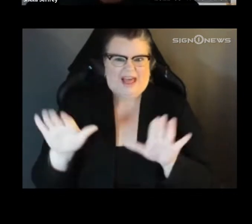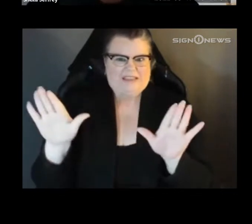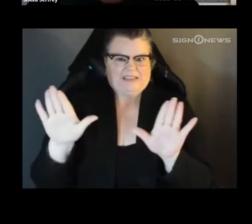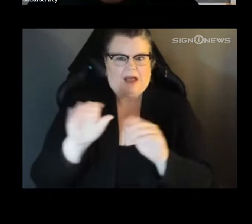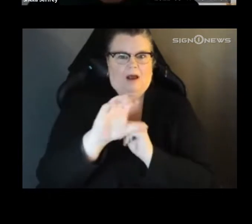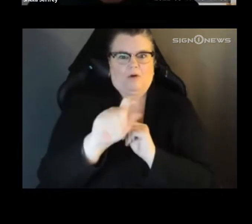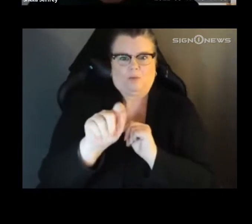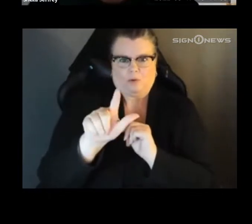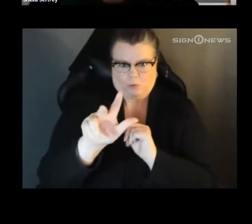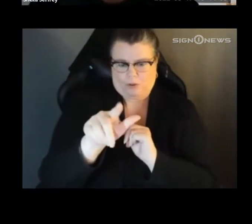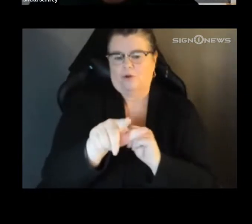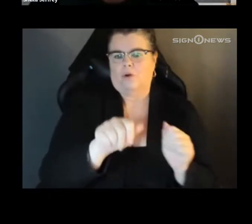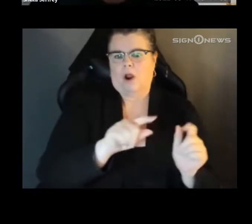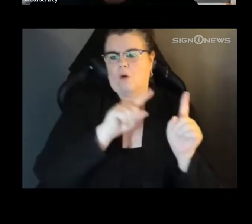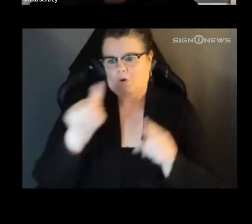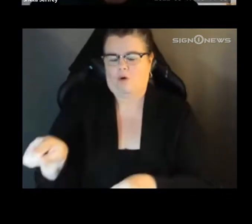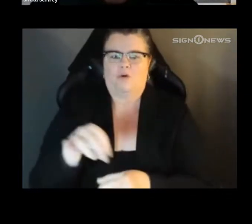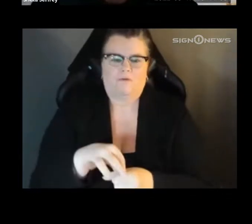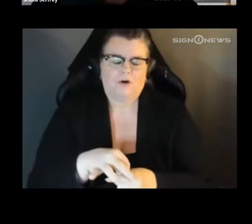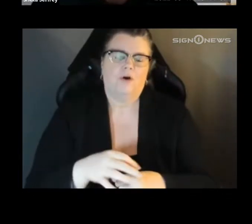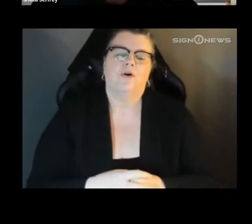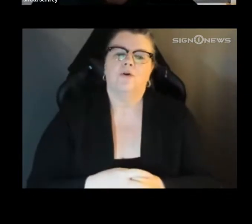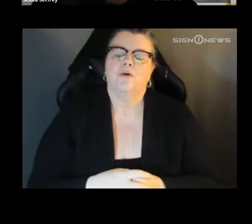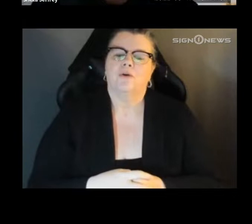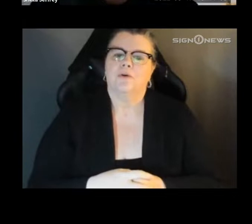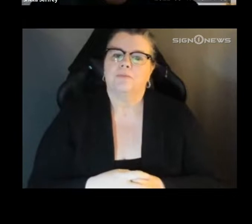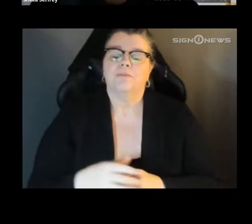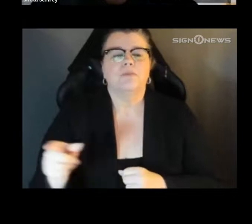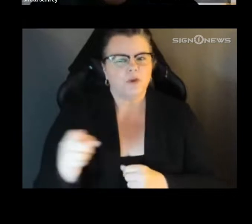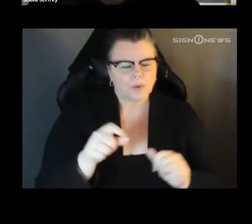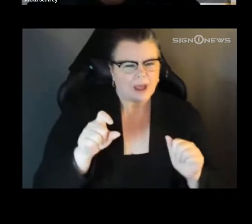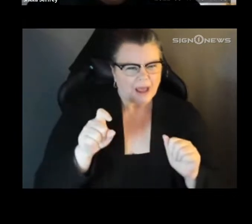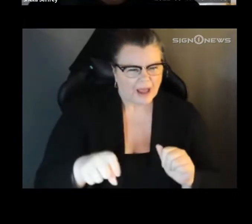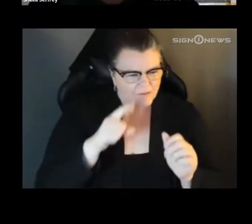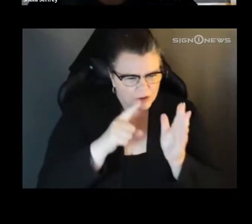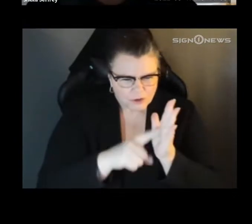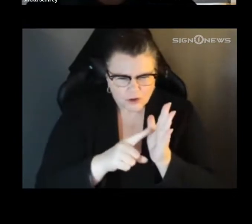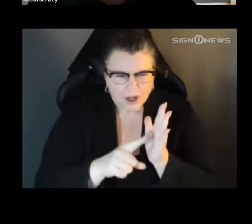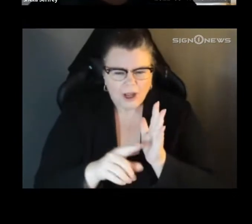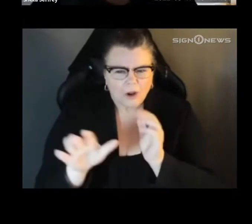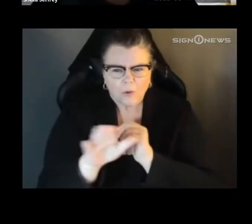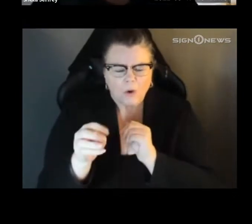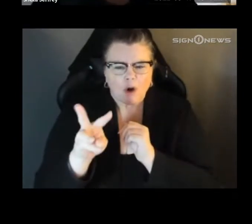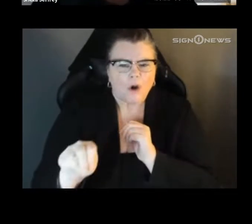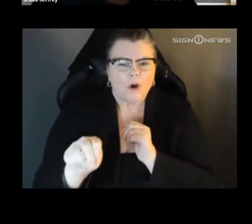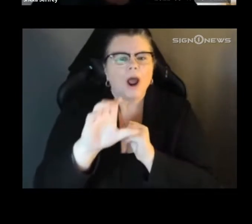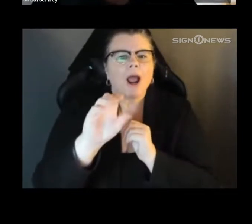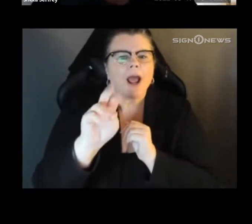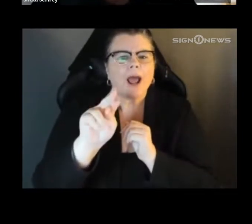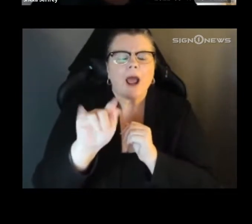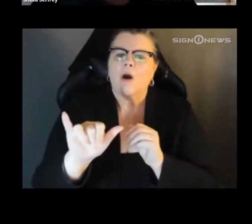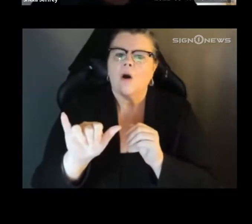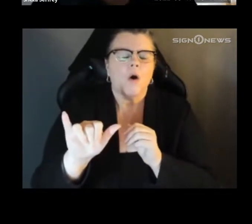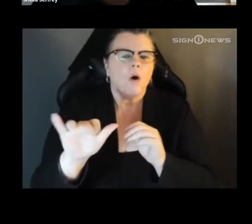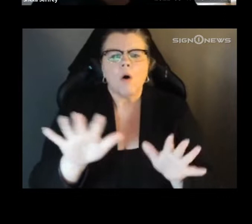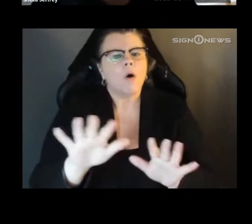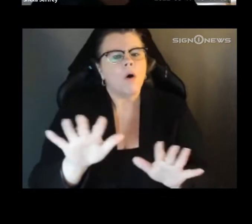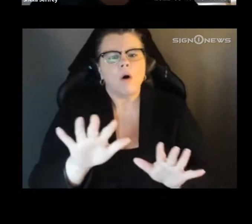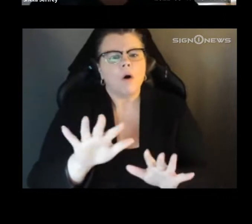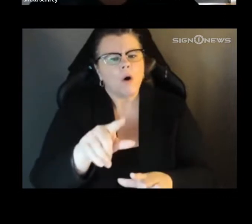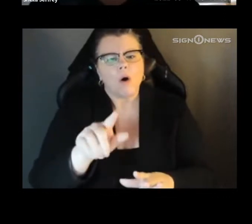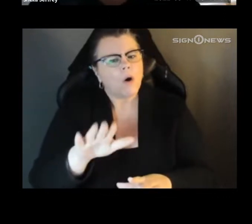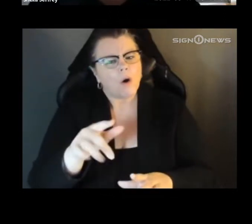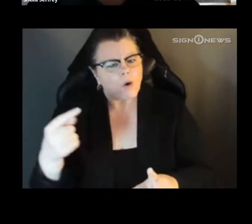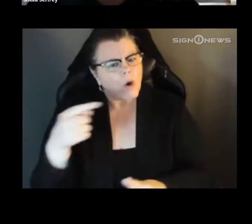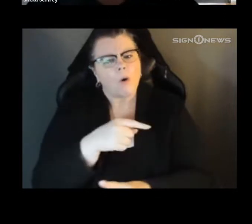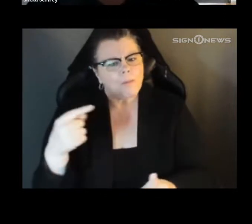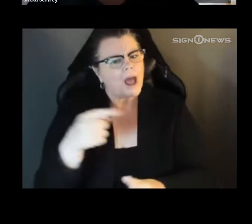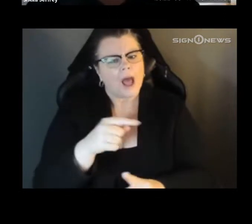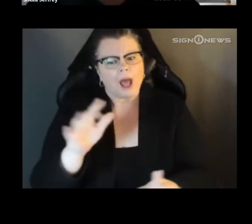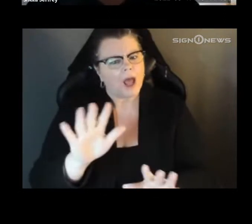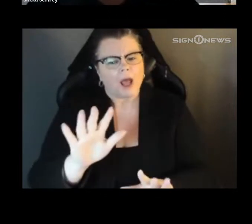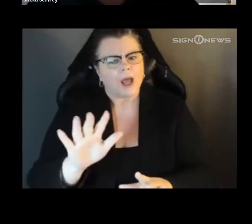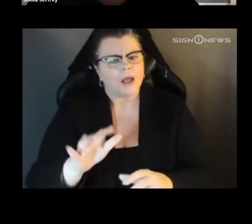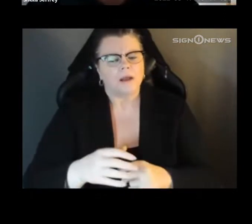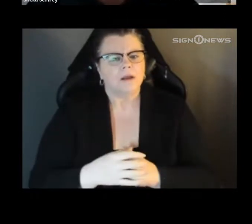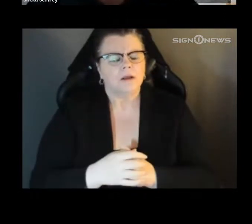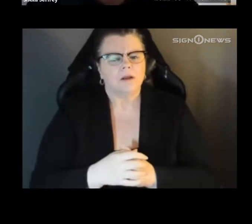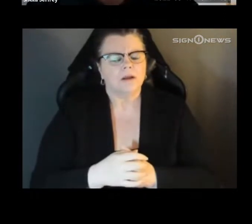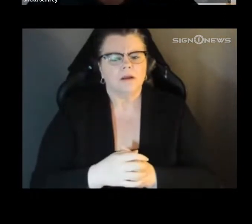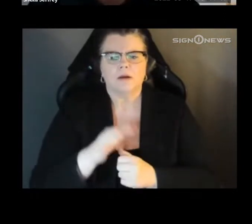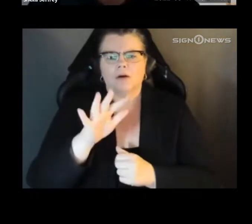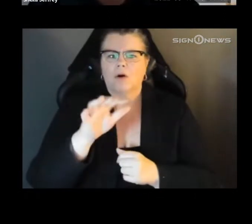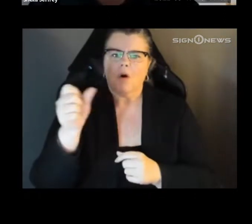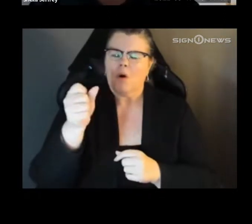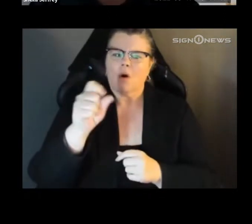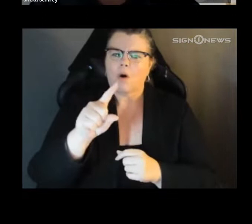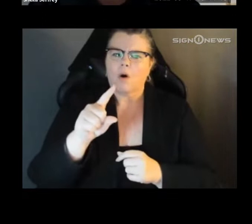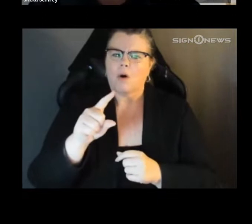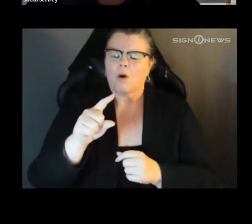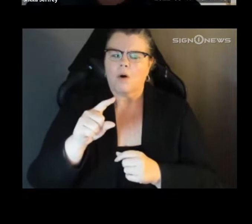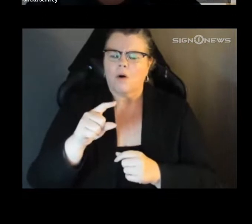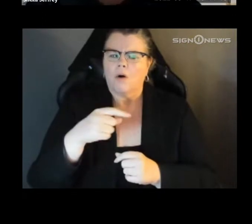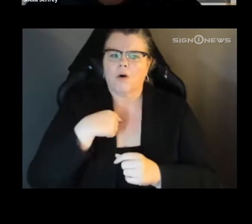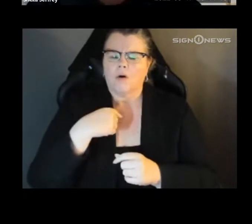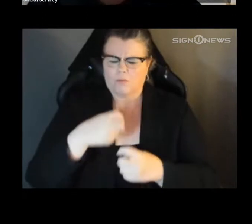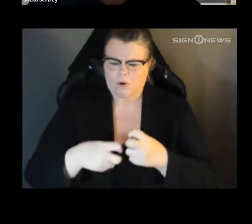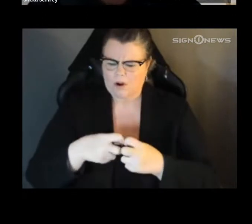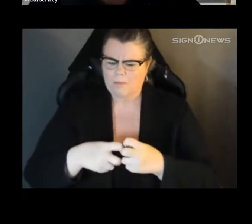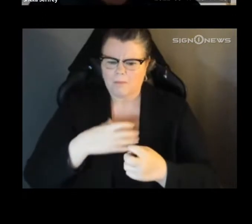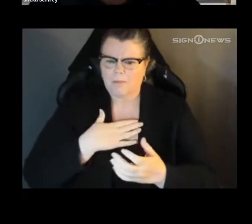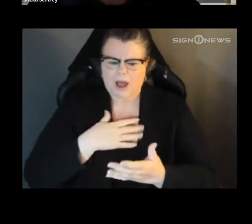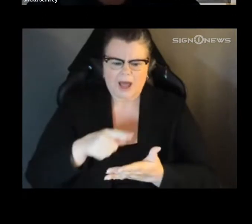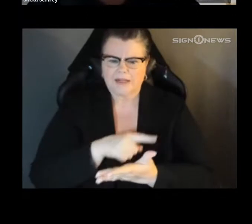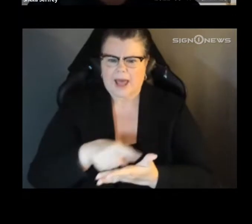go back okay hold on I had a oh my function with the tablet you will need to check with your